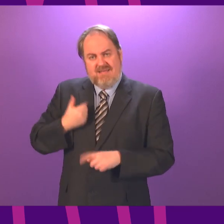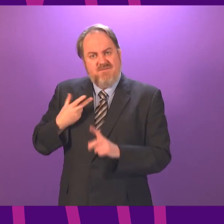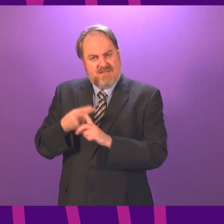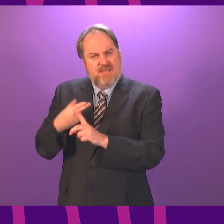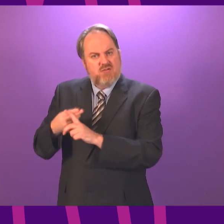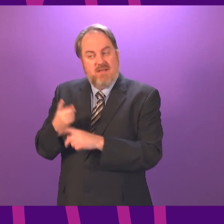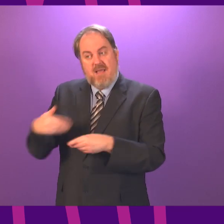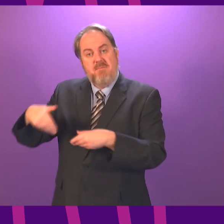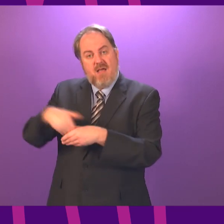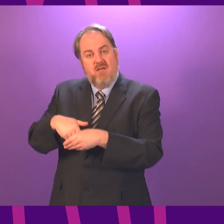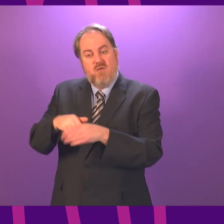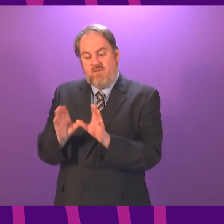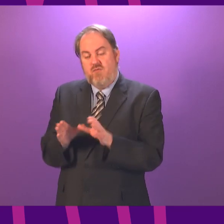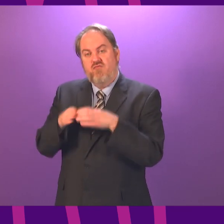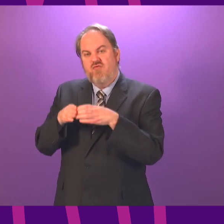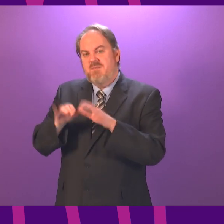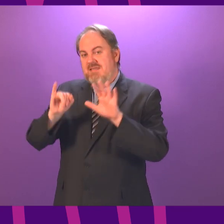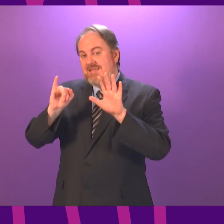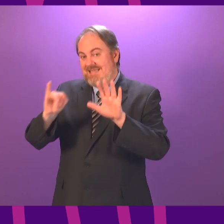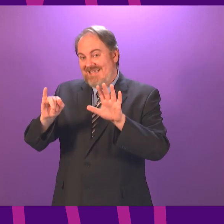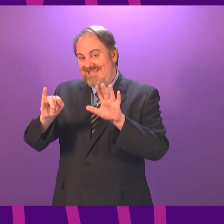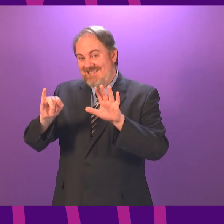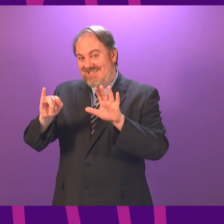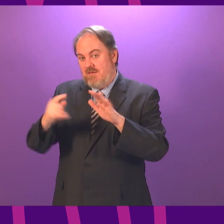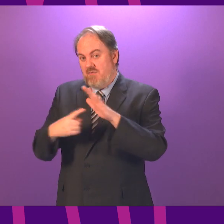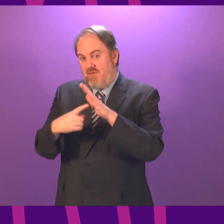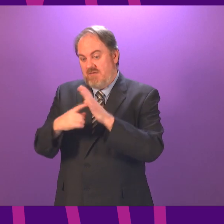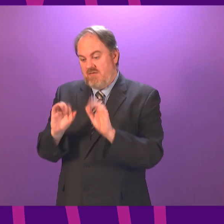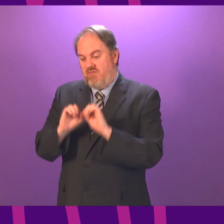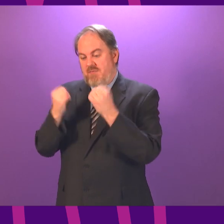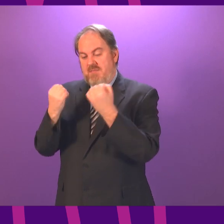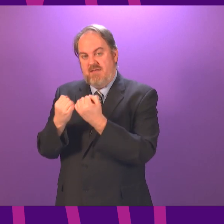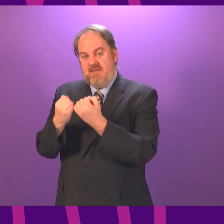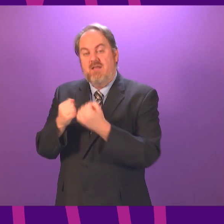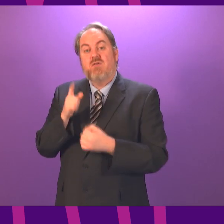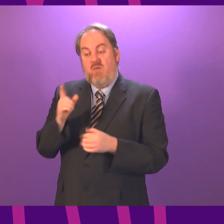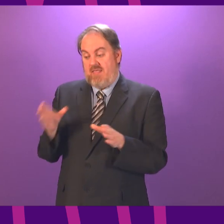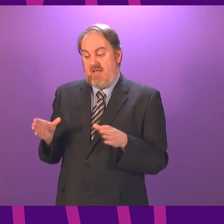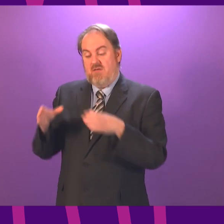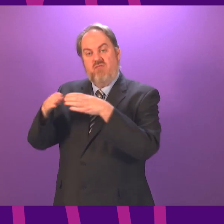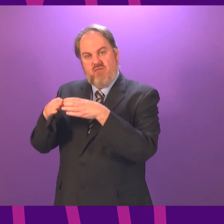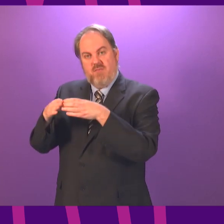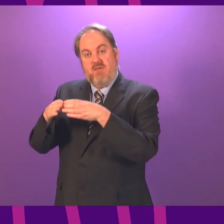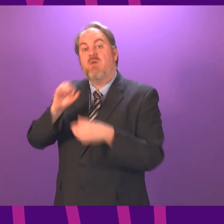as part of cohort 6. The invitations for appointments for people in cohort 6 should start to issue